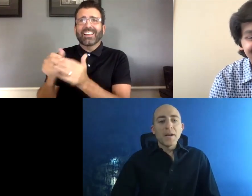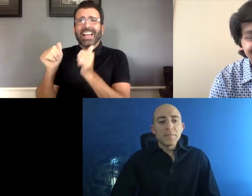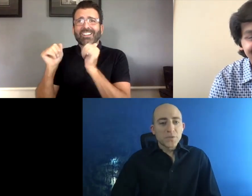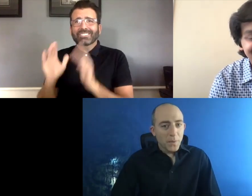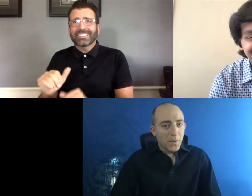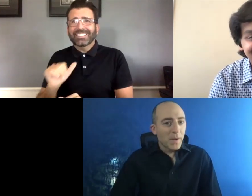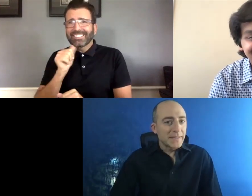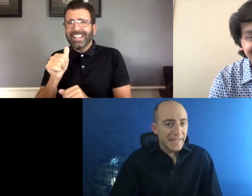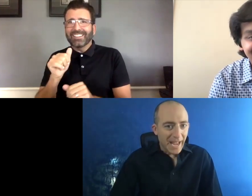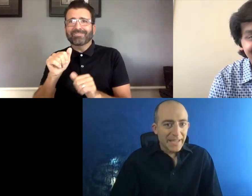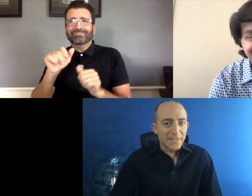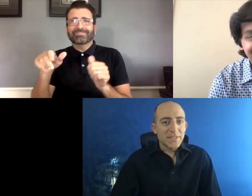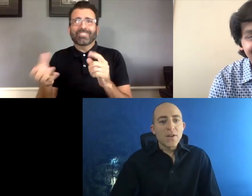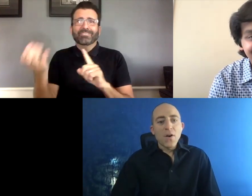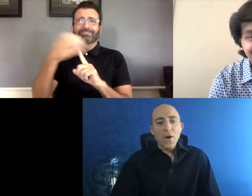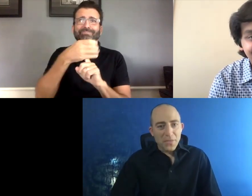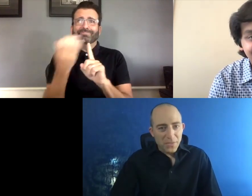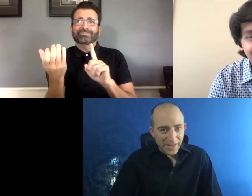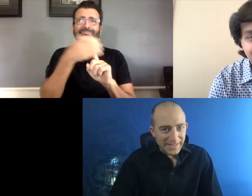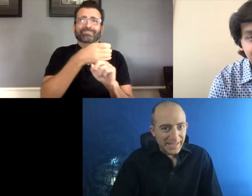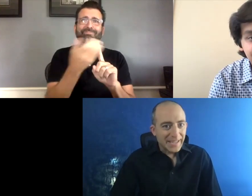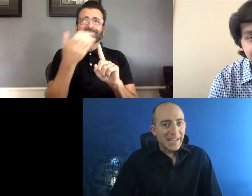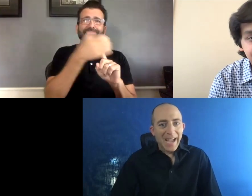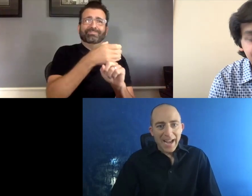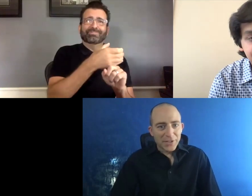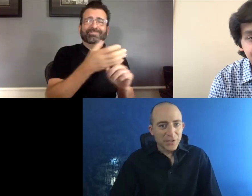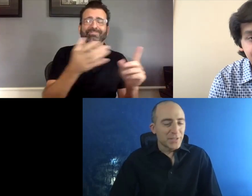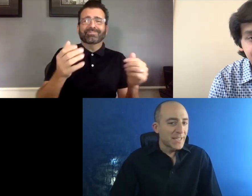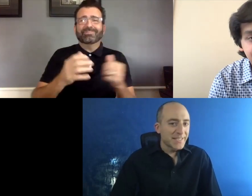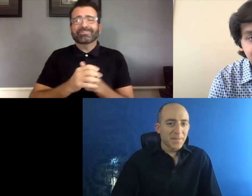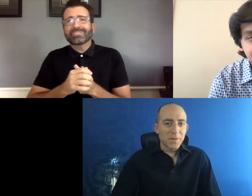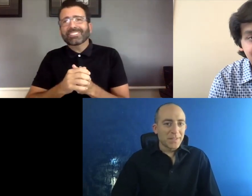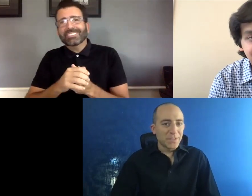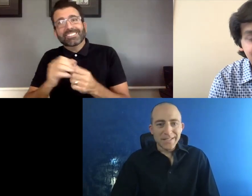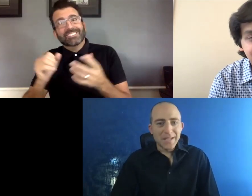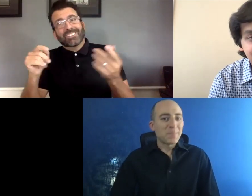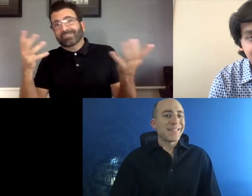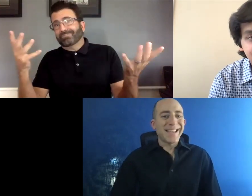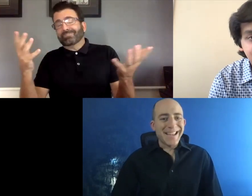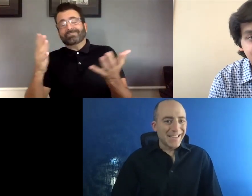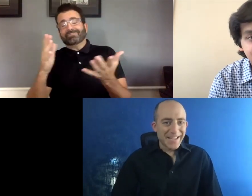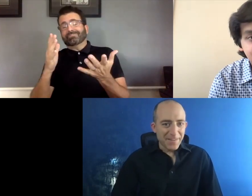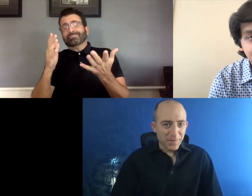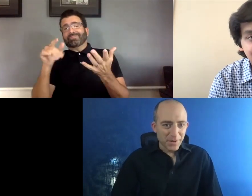So we wanted to cast authentic actors not someone just playing a deaf person - the